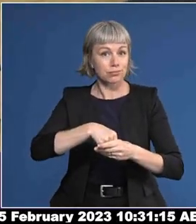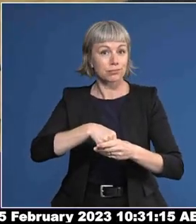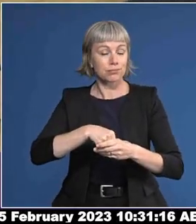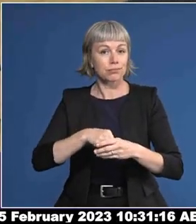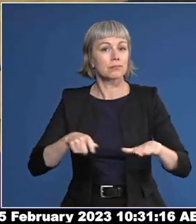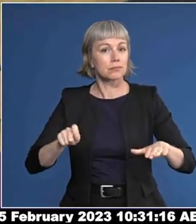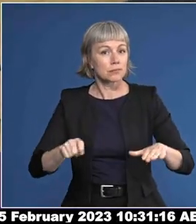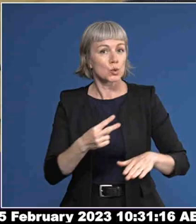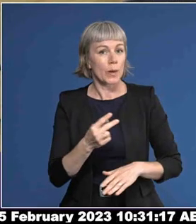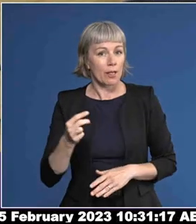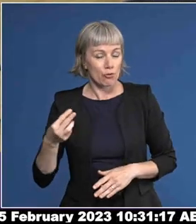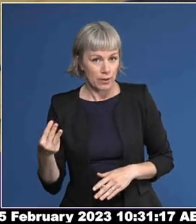You're aware of the Commissioners' findings.